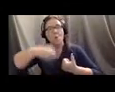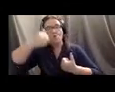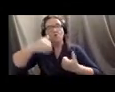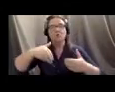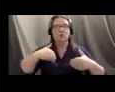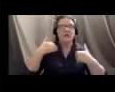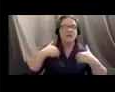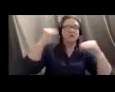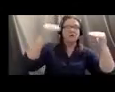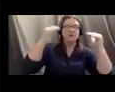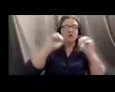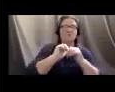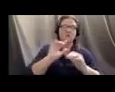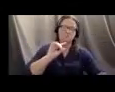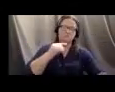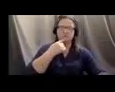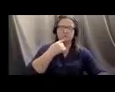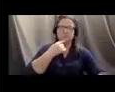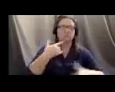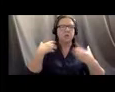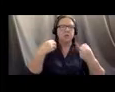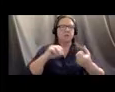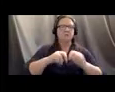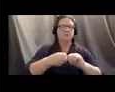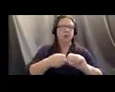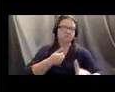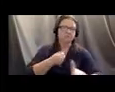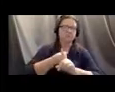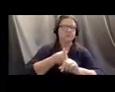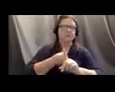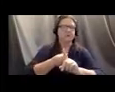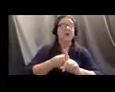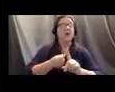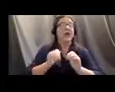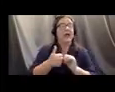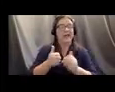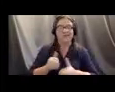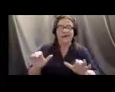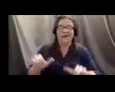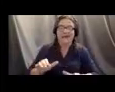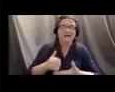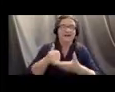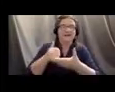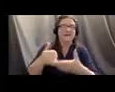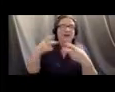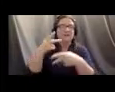health challenges by providing active healthcare and social support to uplift them and their